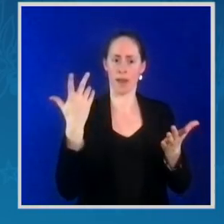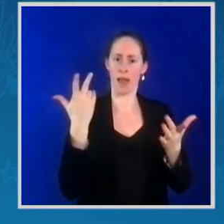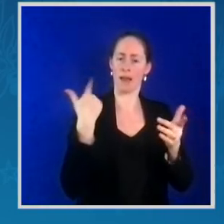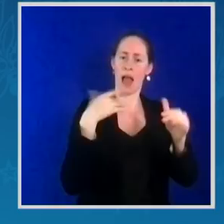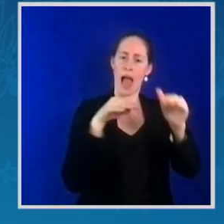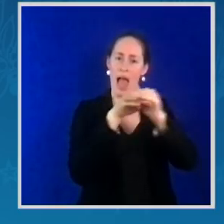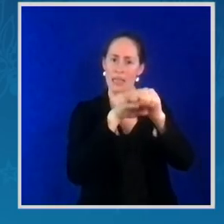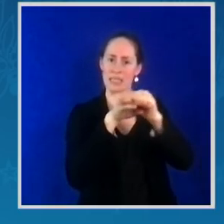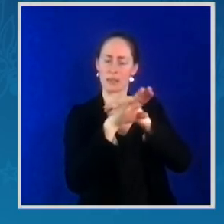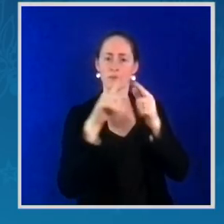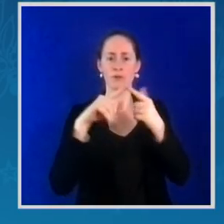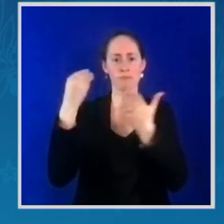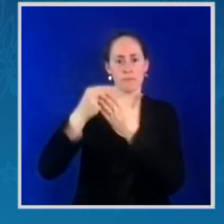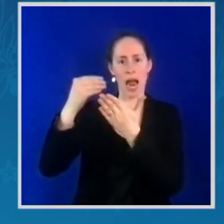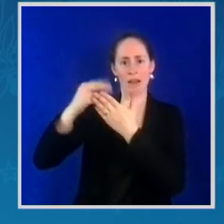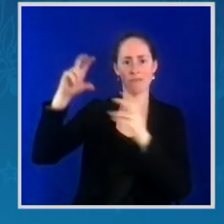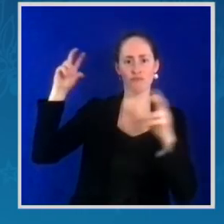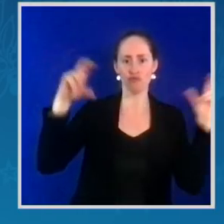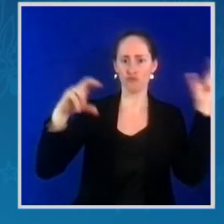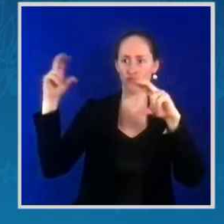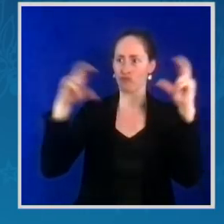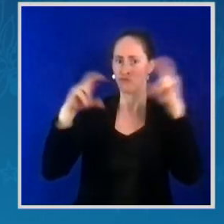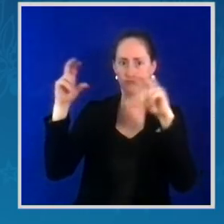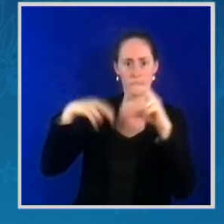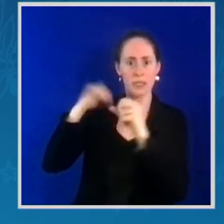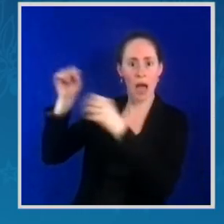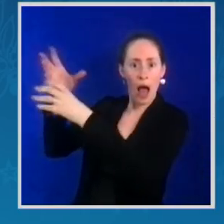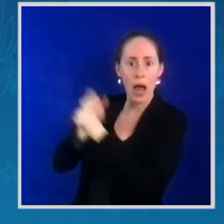Are women are given equal access to capital,